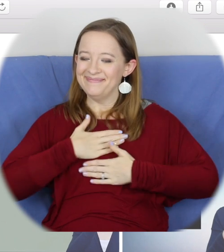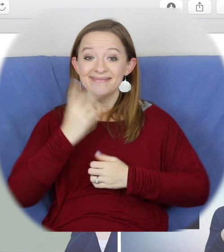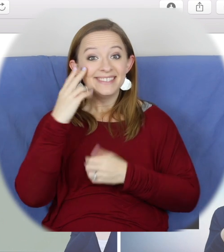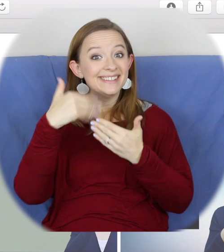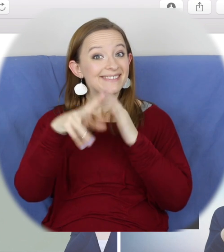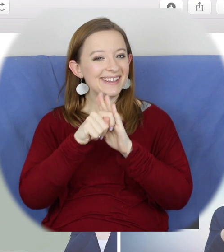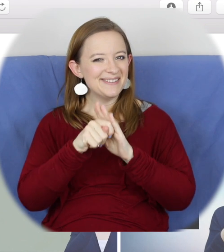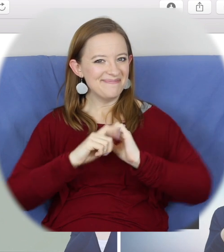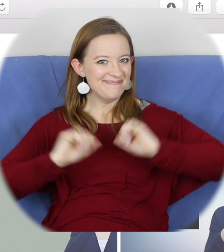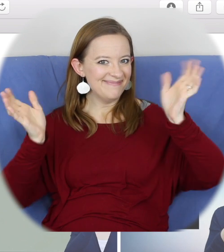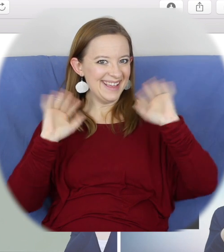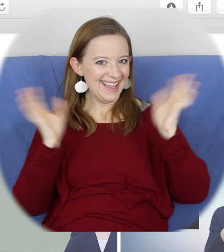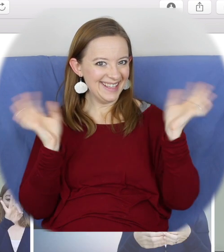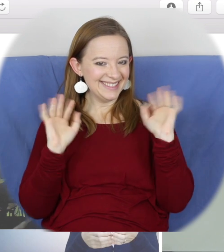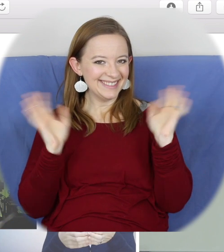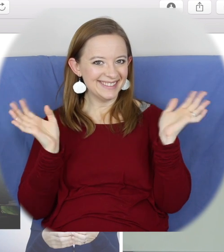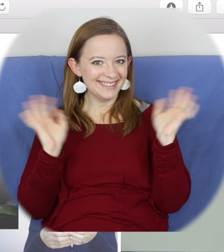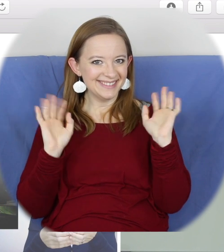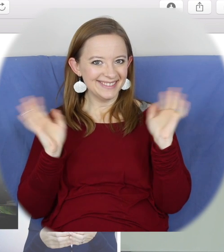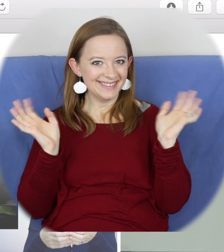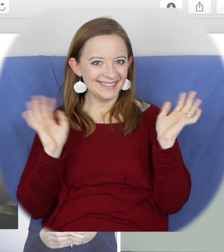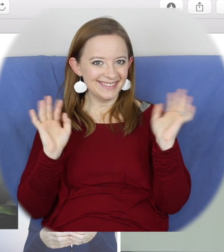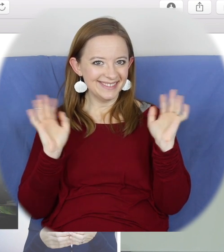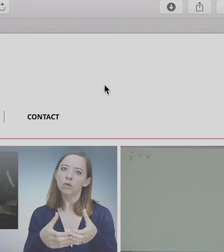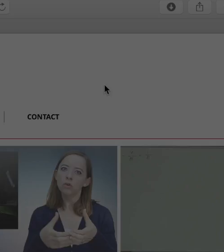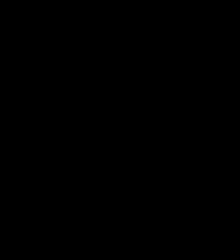We really appreciate it and I'll see you in the next video. Bye!